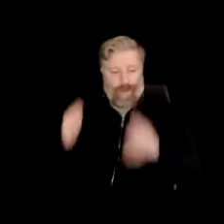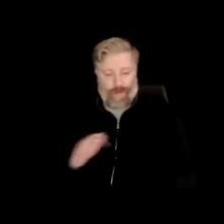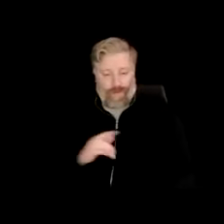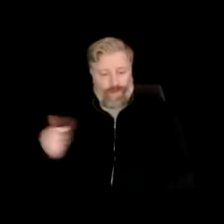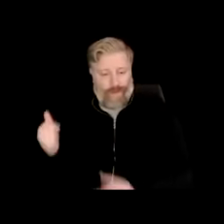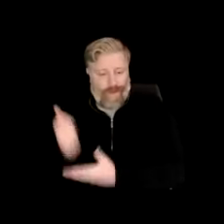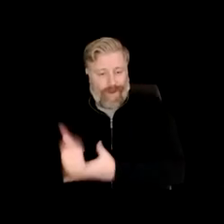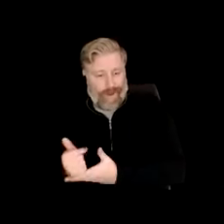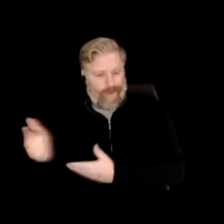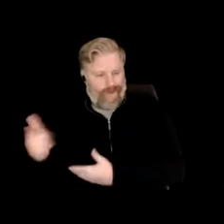shared that link in there.